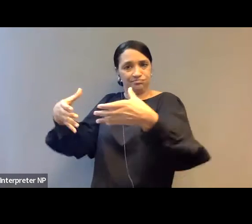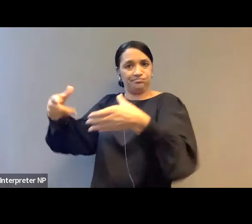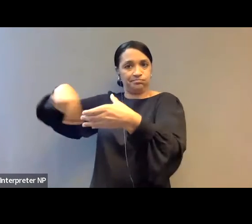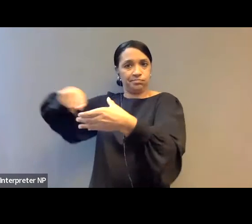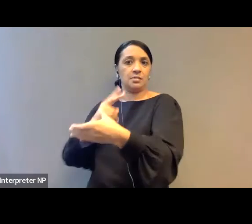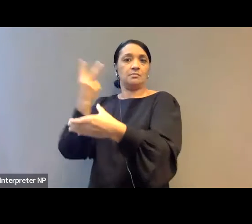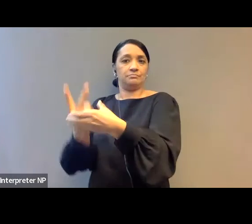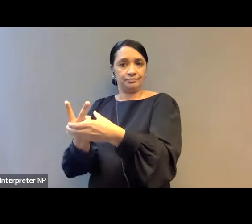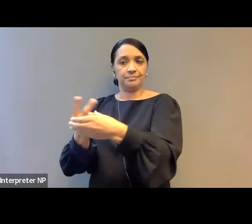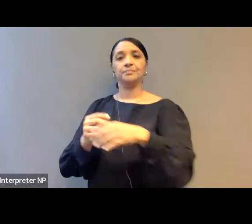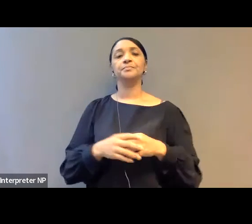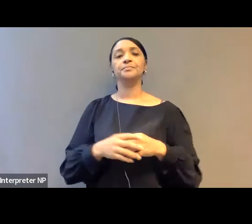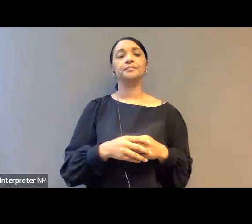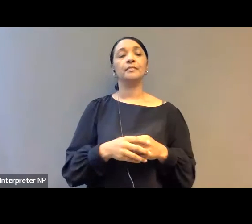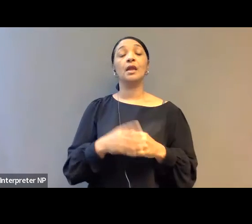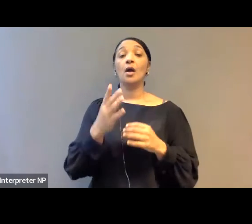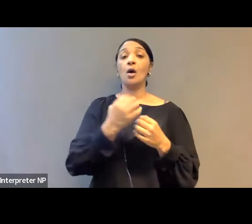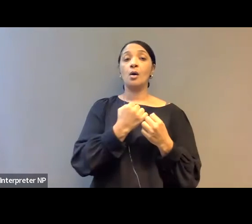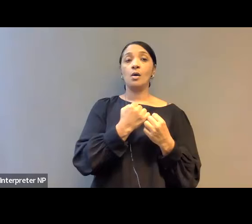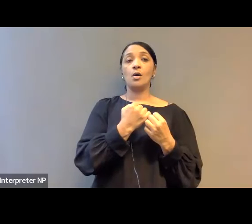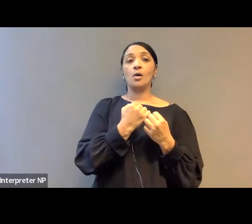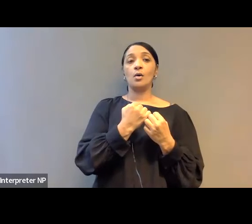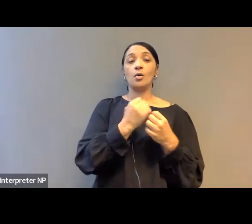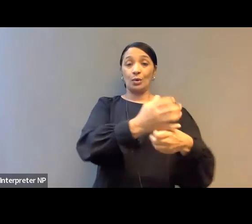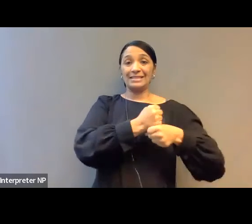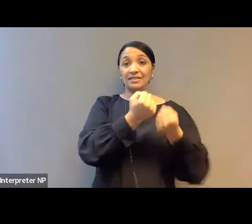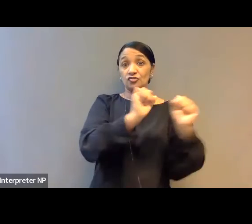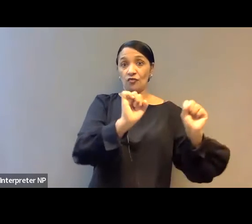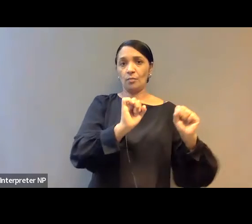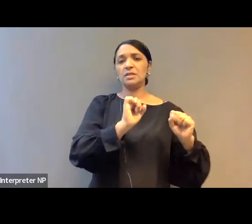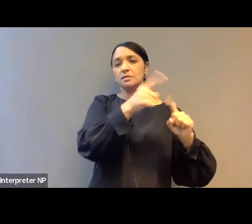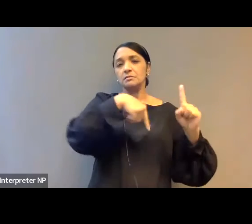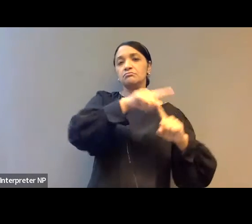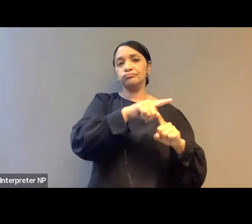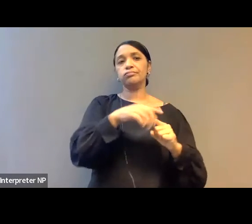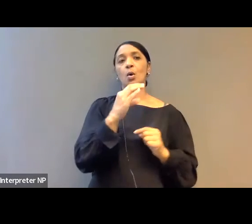From the Conservatives and Reformists, there's Elżbieta Rafalska, from Poland,